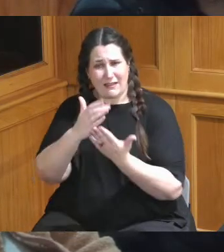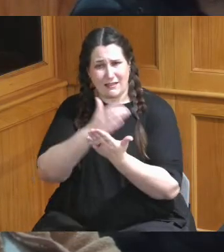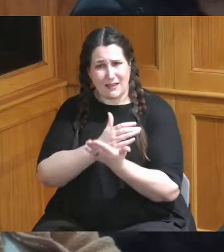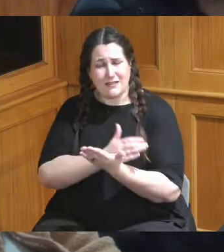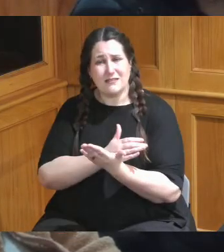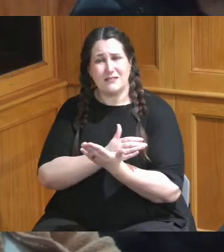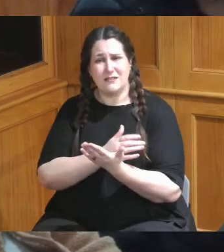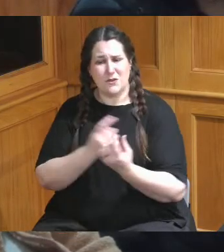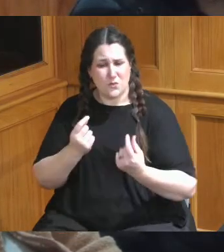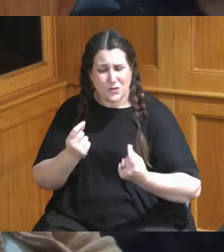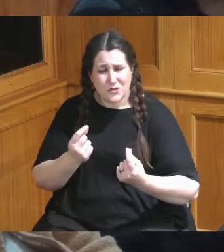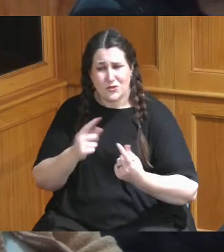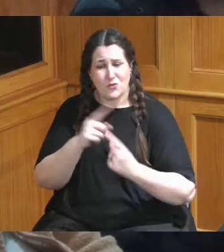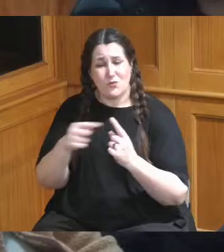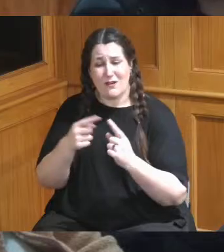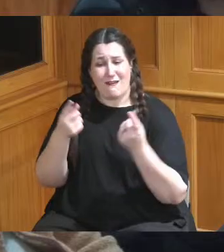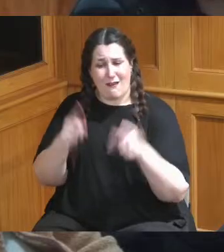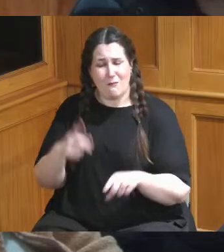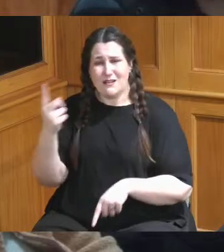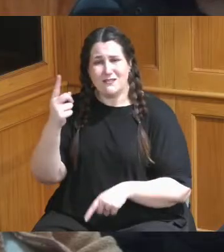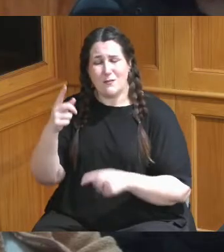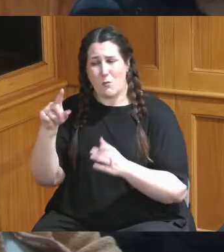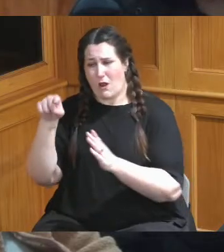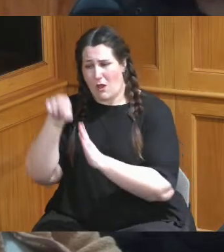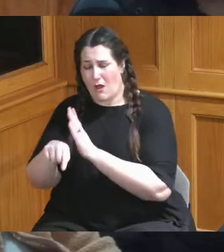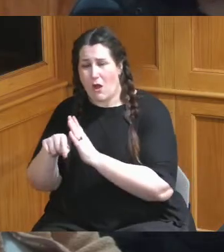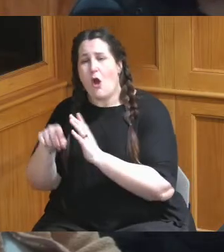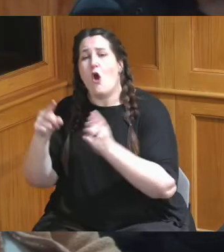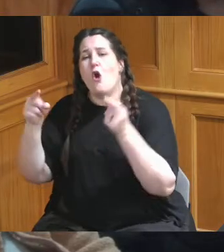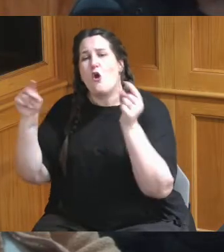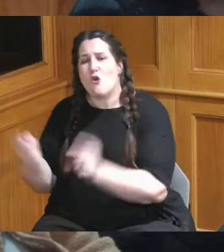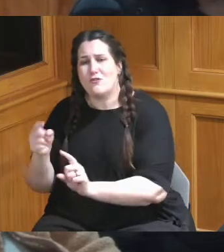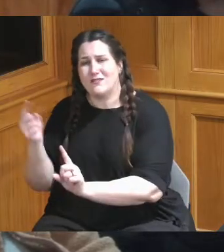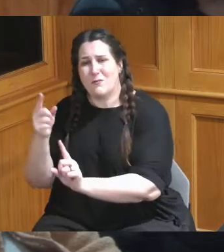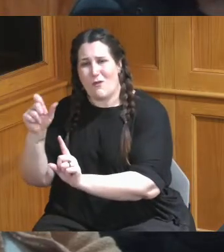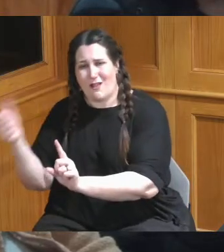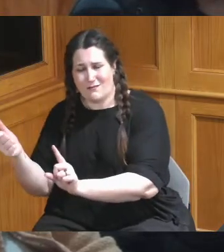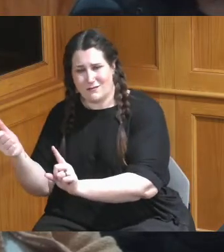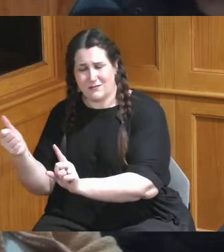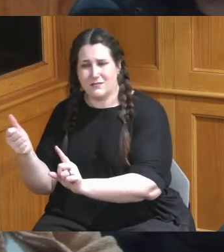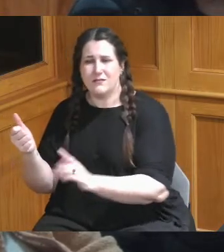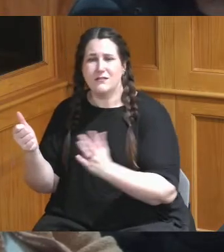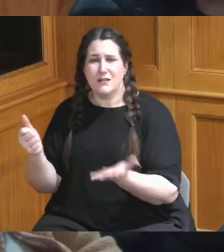That exactly what prevent and empower provides. Our educators help young people recognize harmful